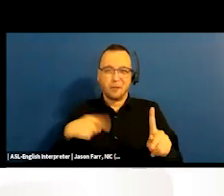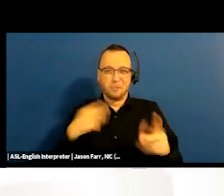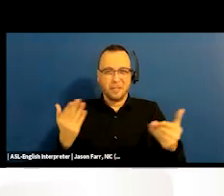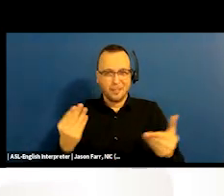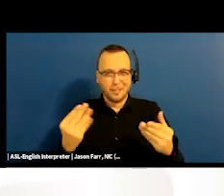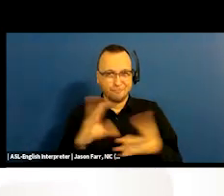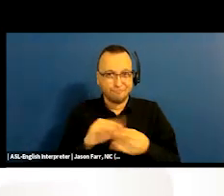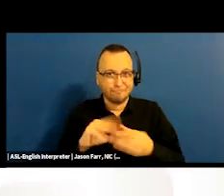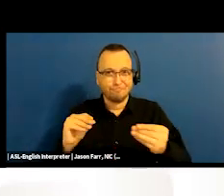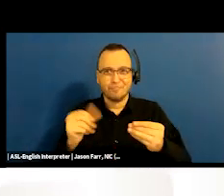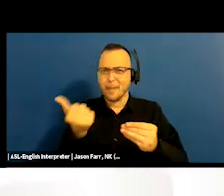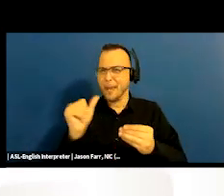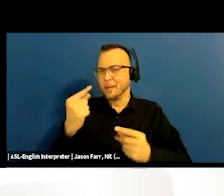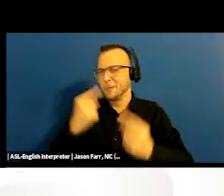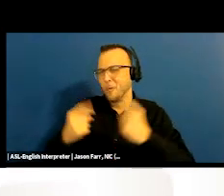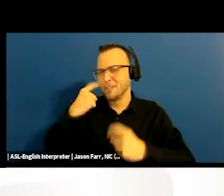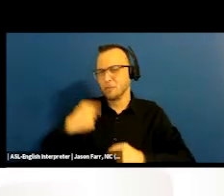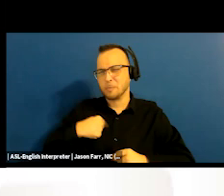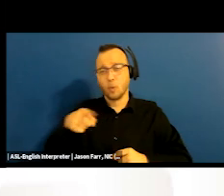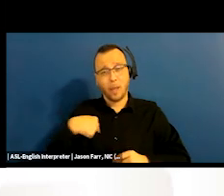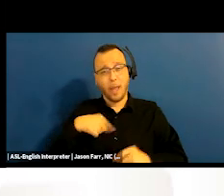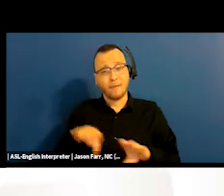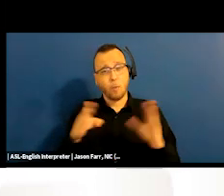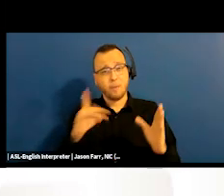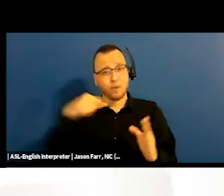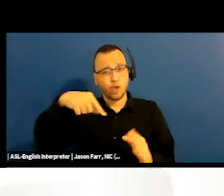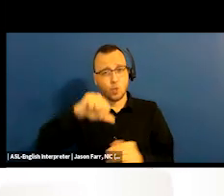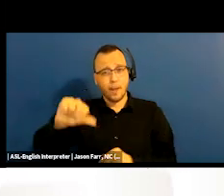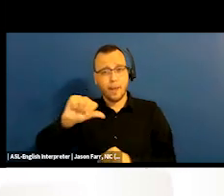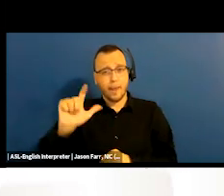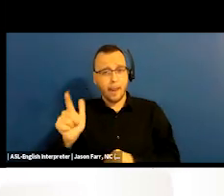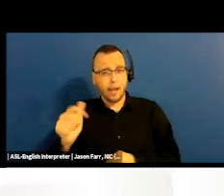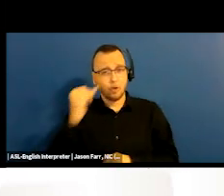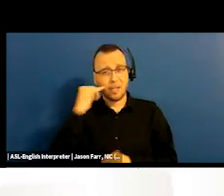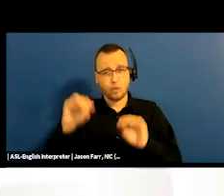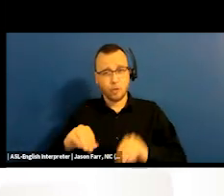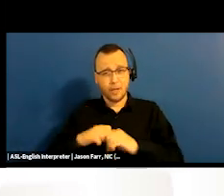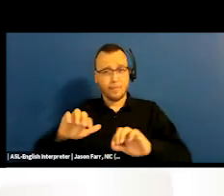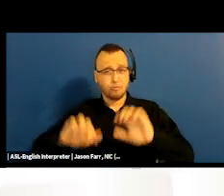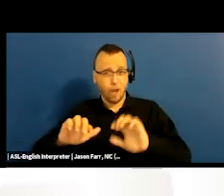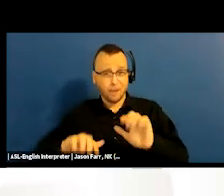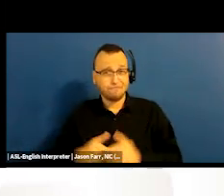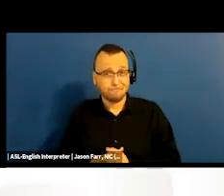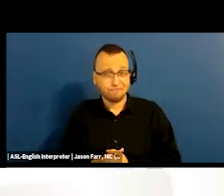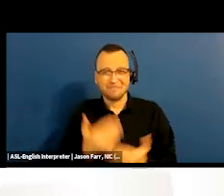"Oh, this guy's just gonna call the police if I tell them something or they're gonna call the hospital." And I'm so happy.